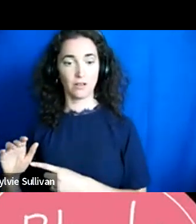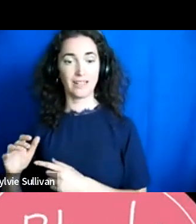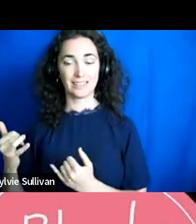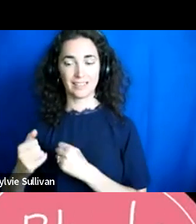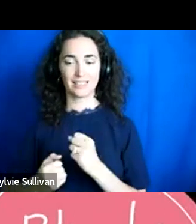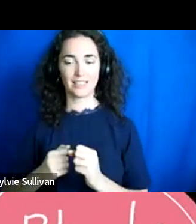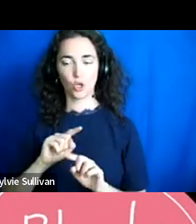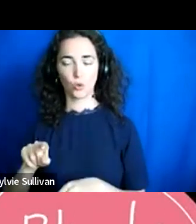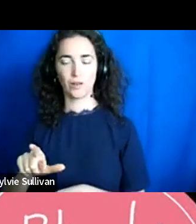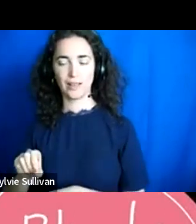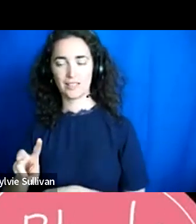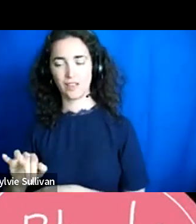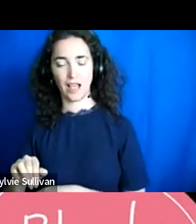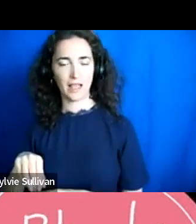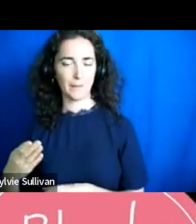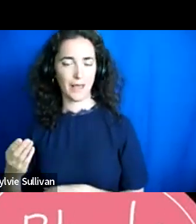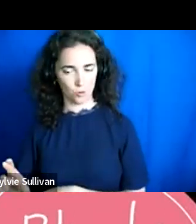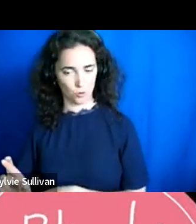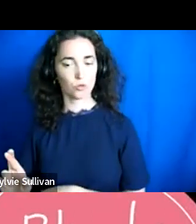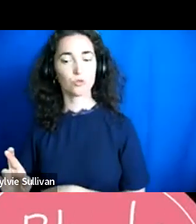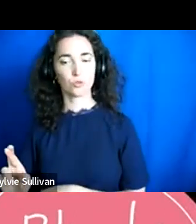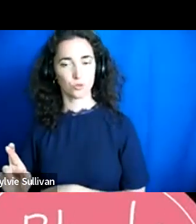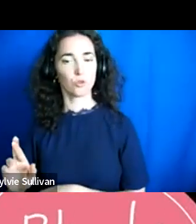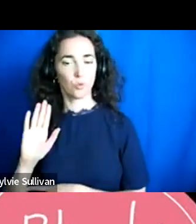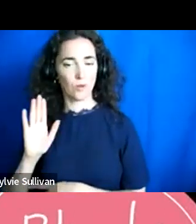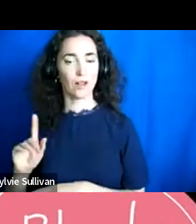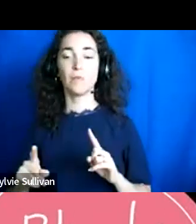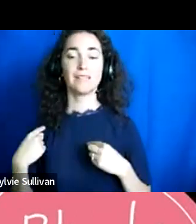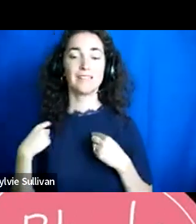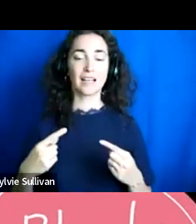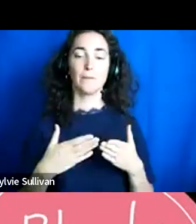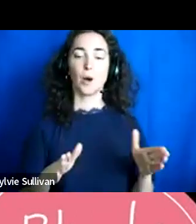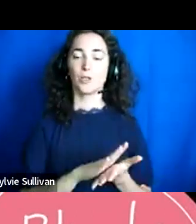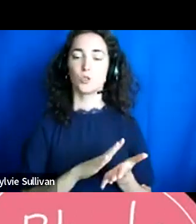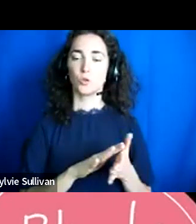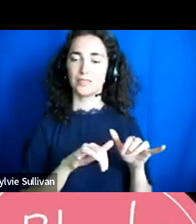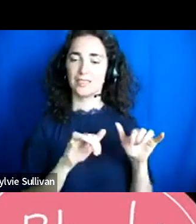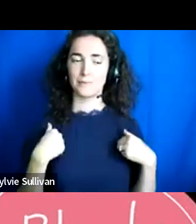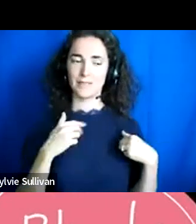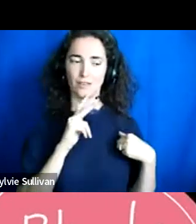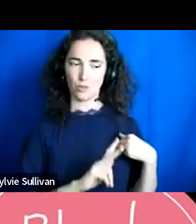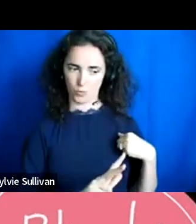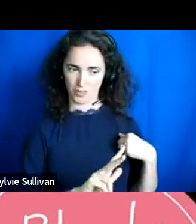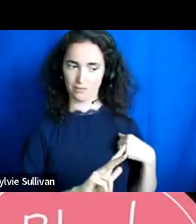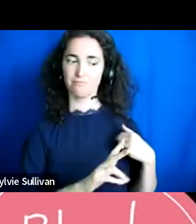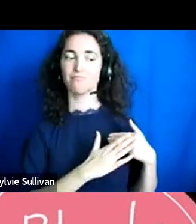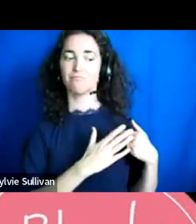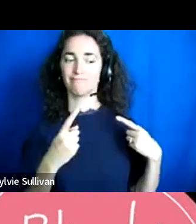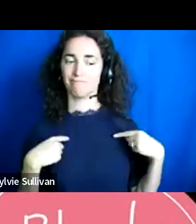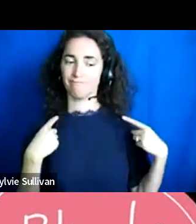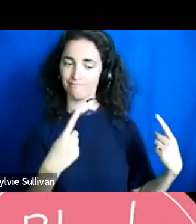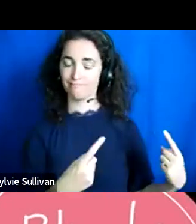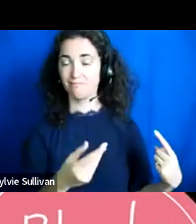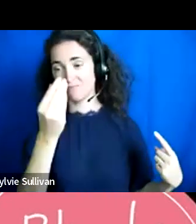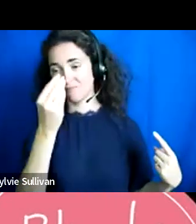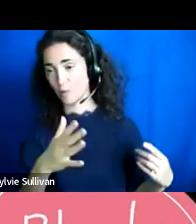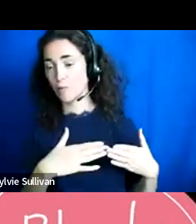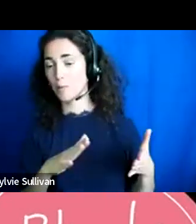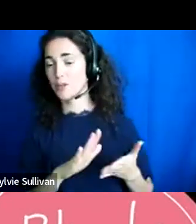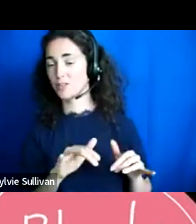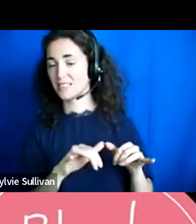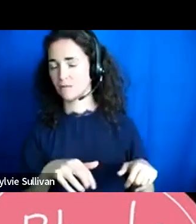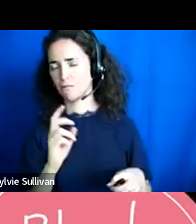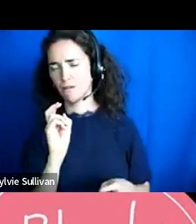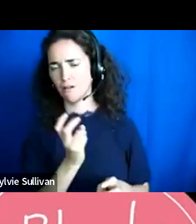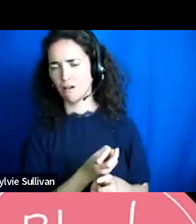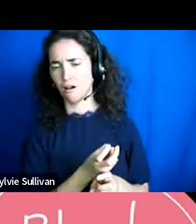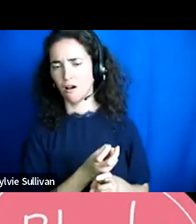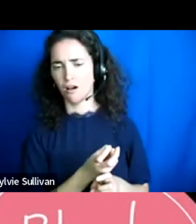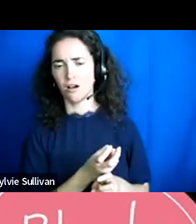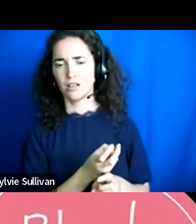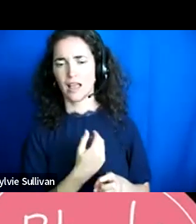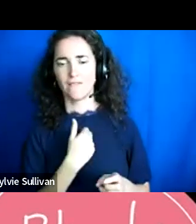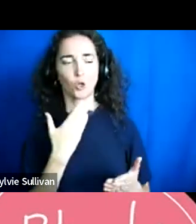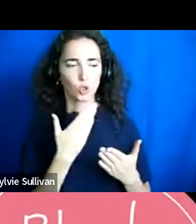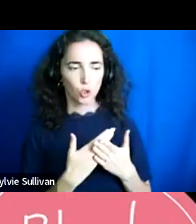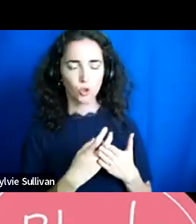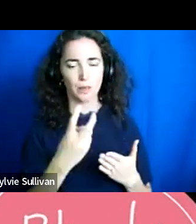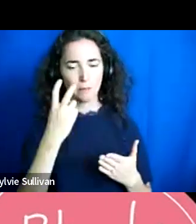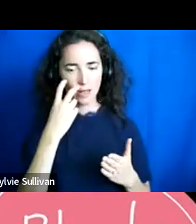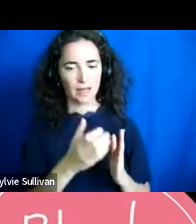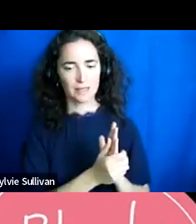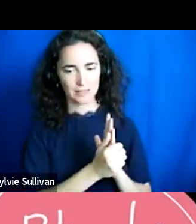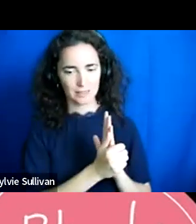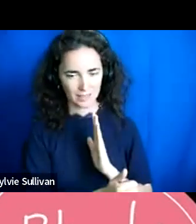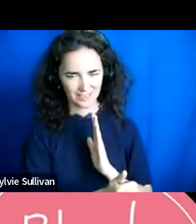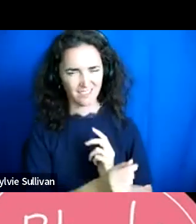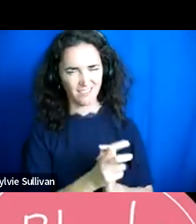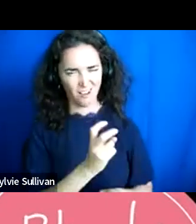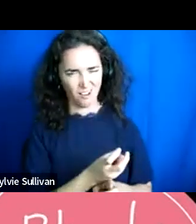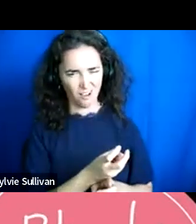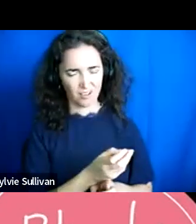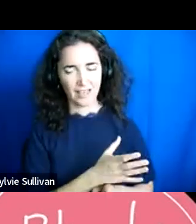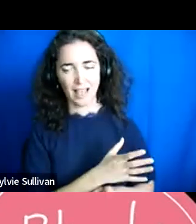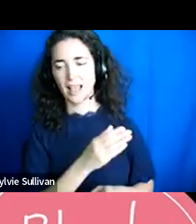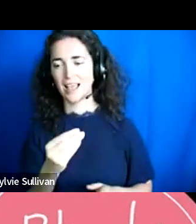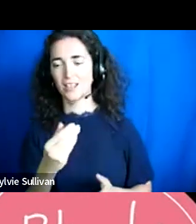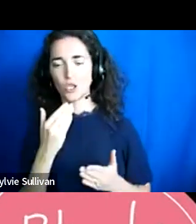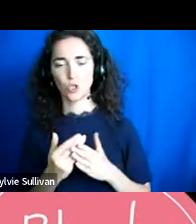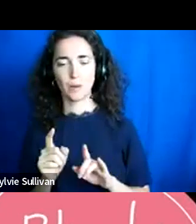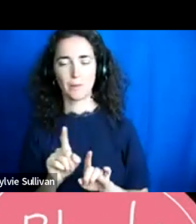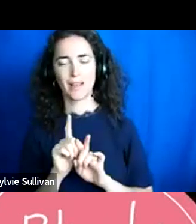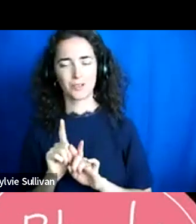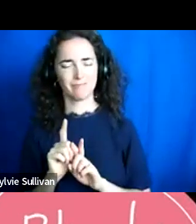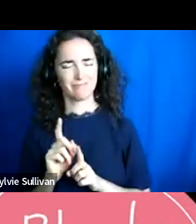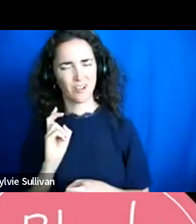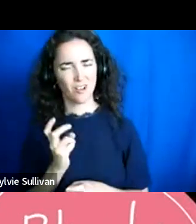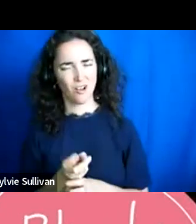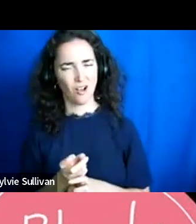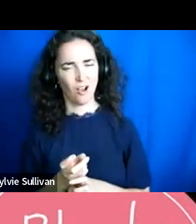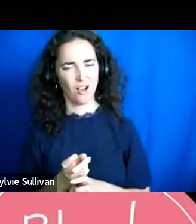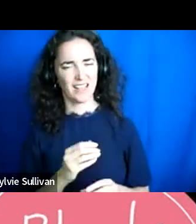But we've been in the in the schools in the public school system, you know, since he was 3, and it's hard to get good blindness skills and good mentorships through that sector.